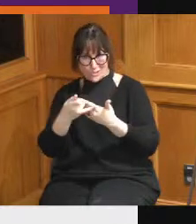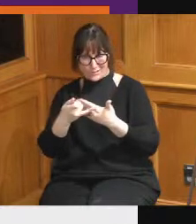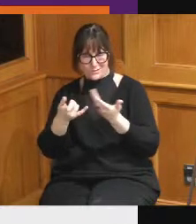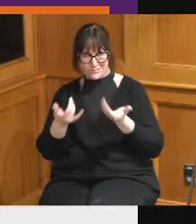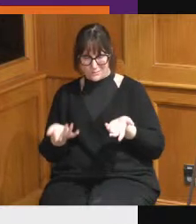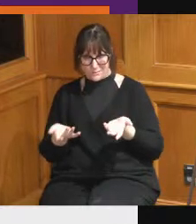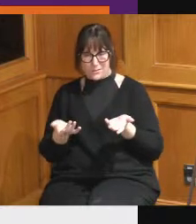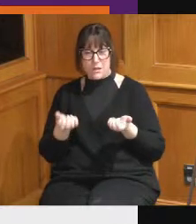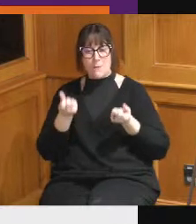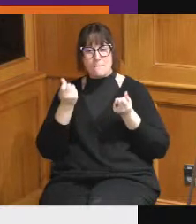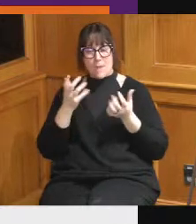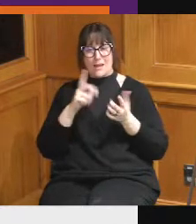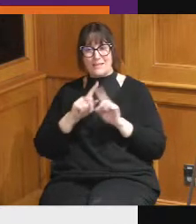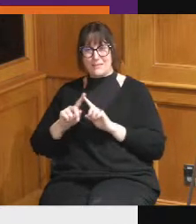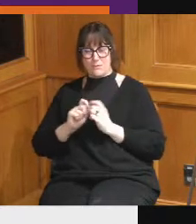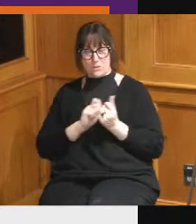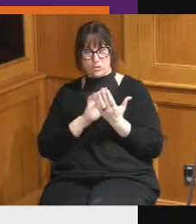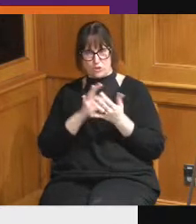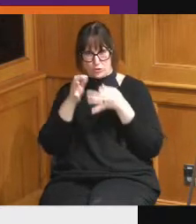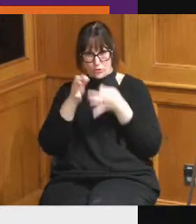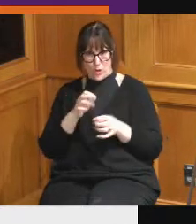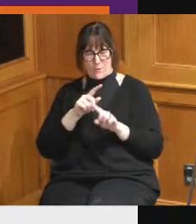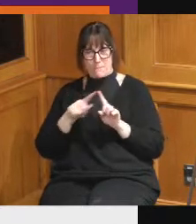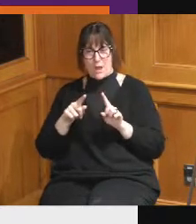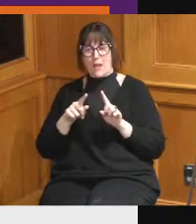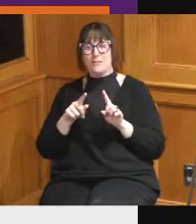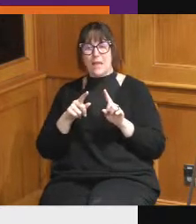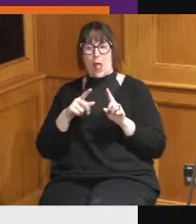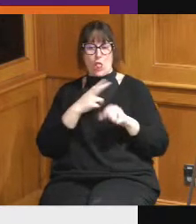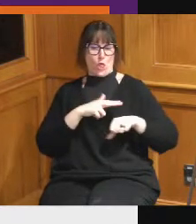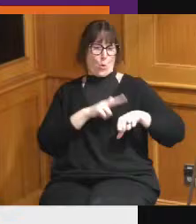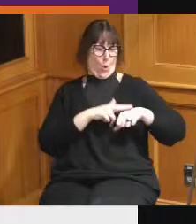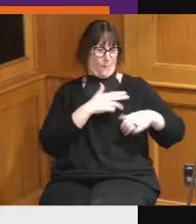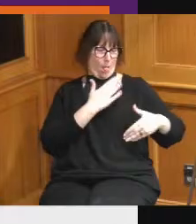there's a lot more ways to describe that but it just is an inverse of the normal process and so